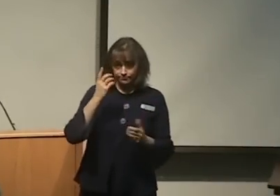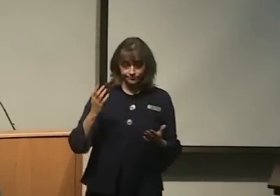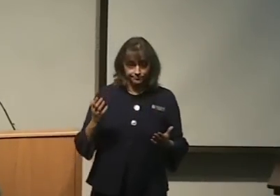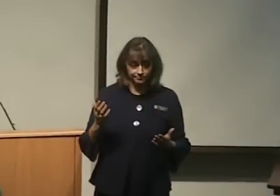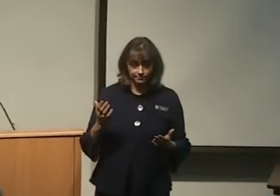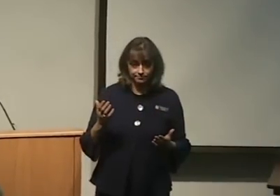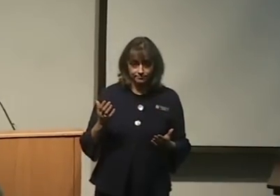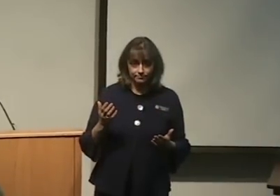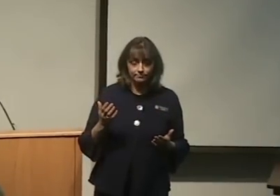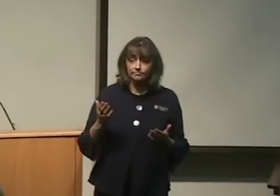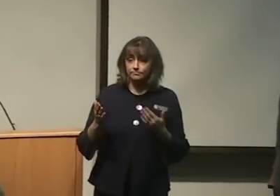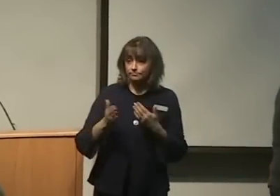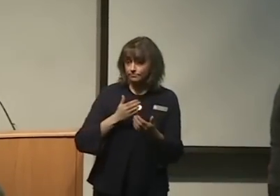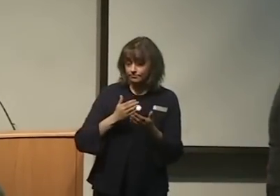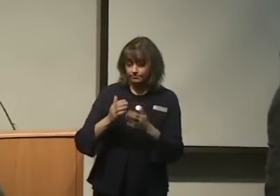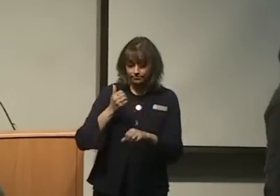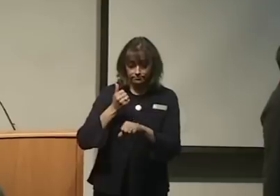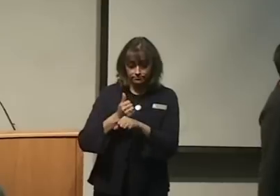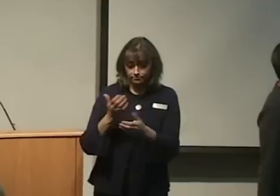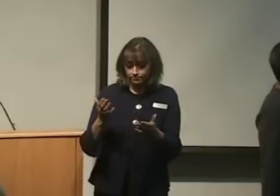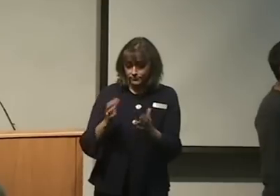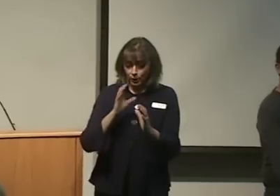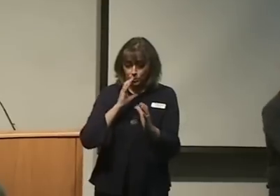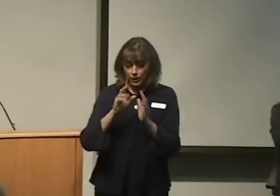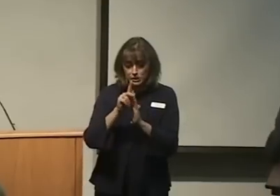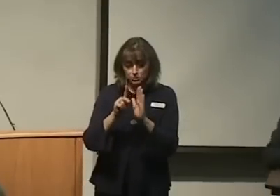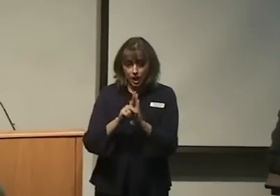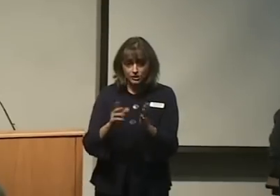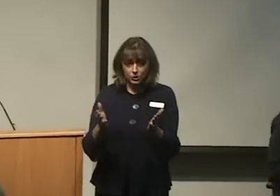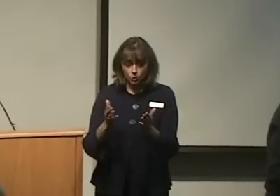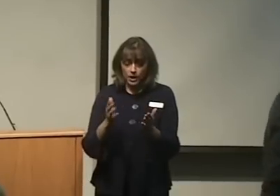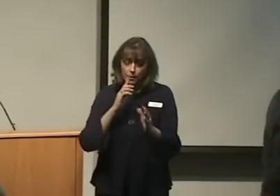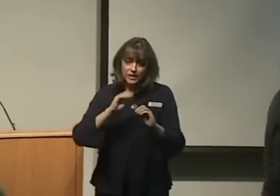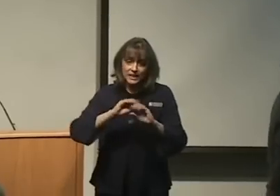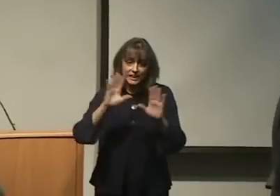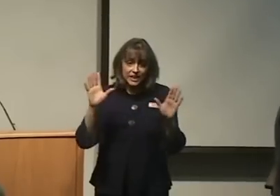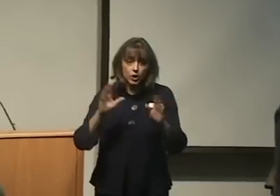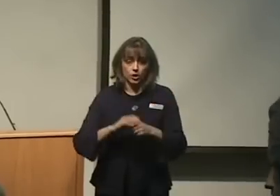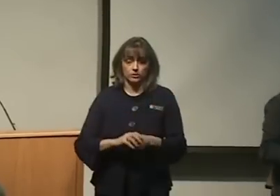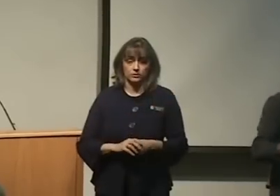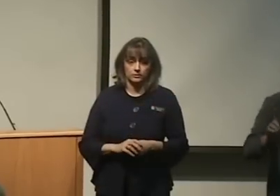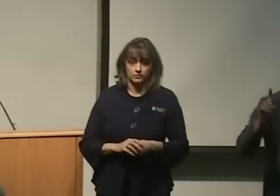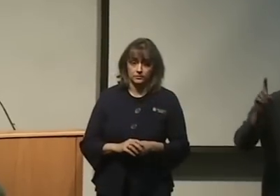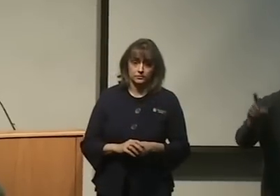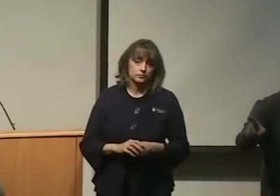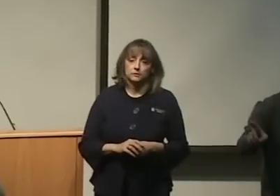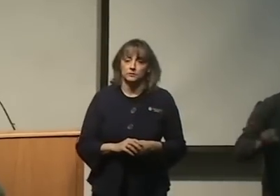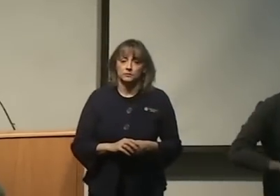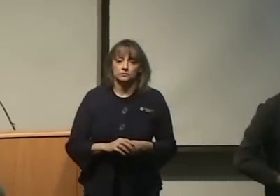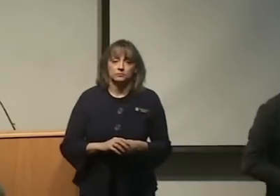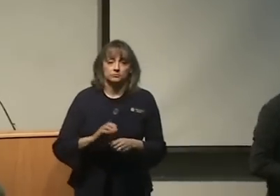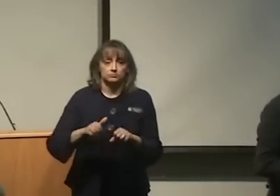Be clear how you'll communicate. Create a schedule for yourself, right, you have to know yourself.